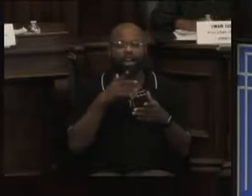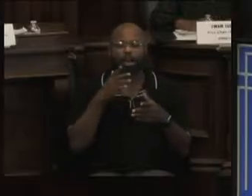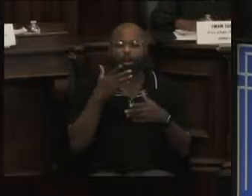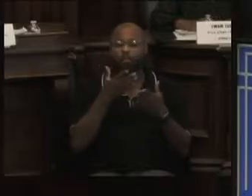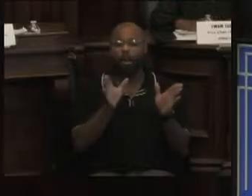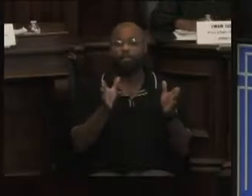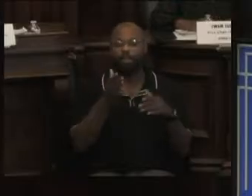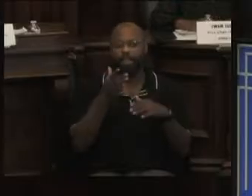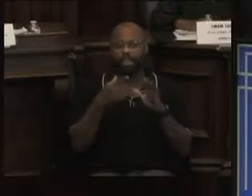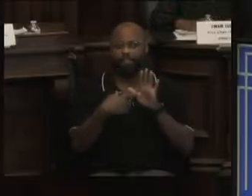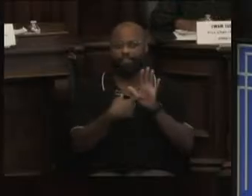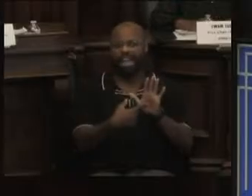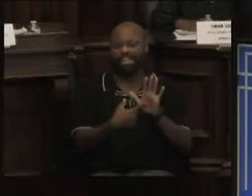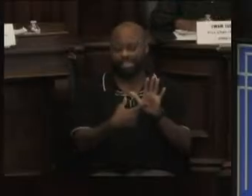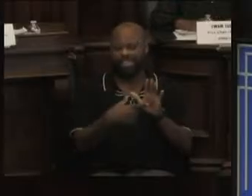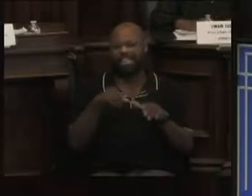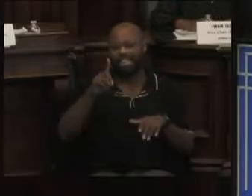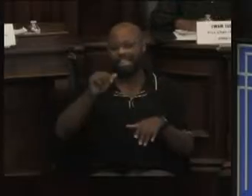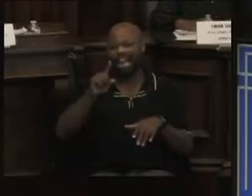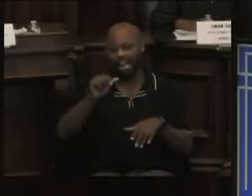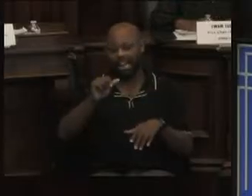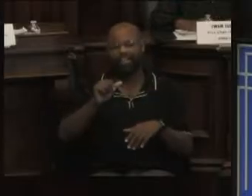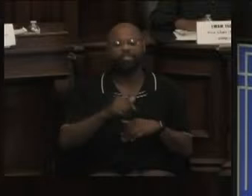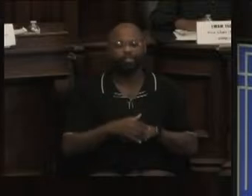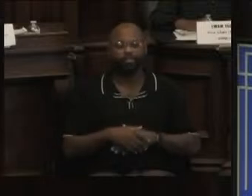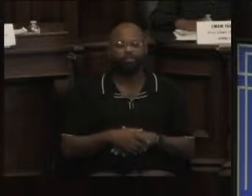dashboards and I've mentioned